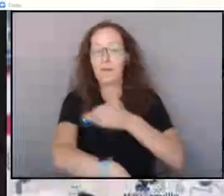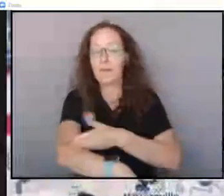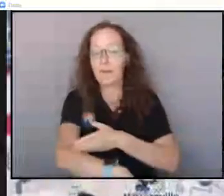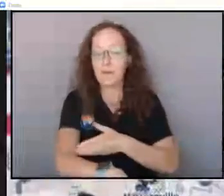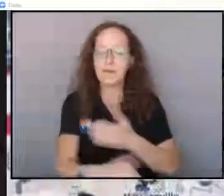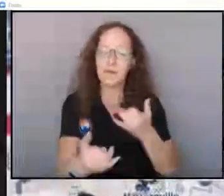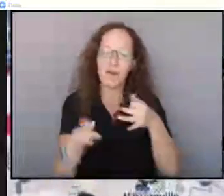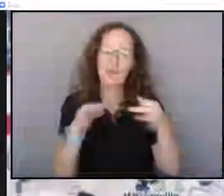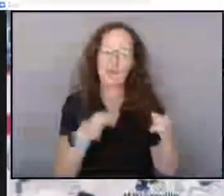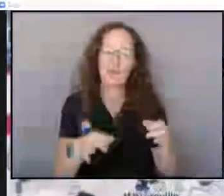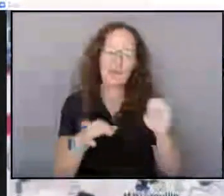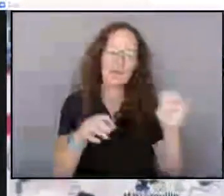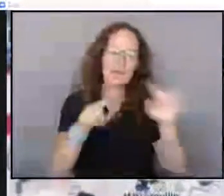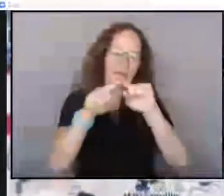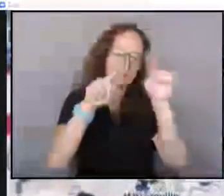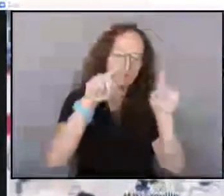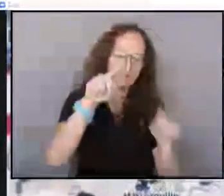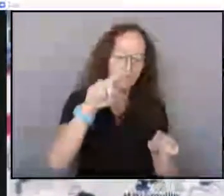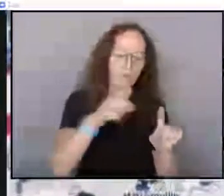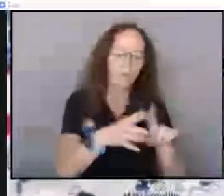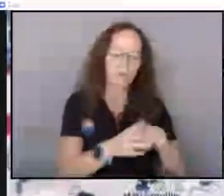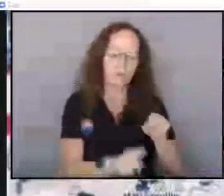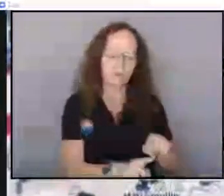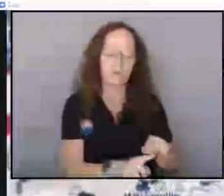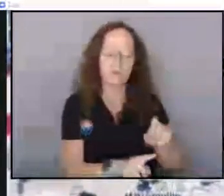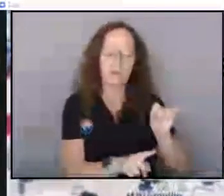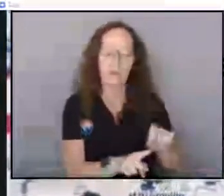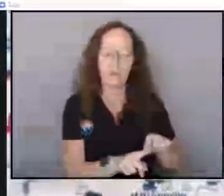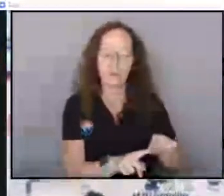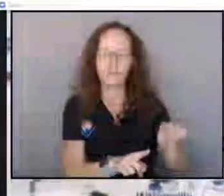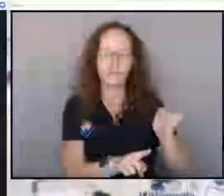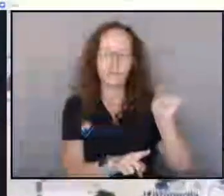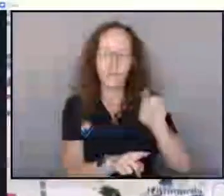AROUND MORA, ALL THE WAY UP TO GUADALUPITA. THAT,